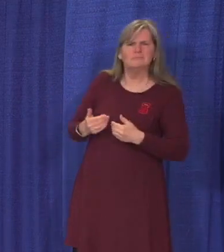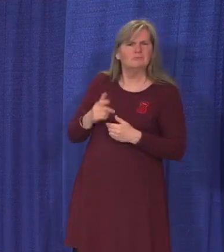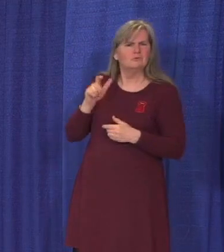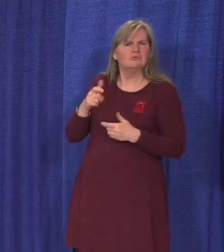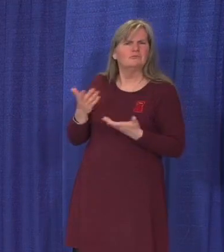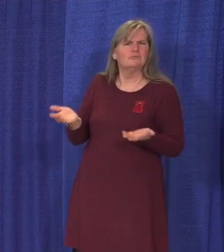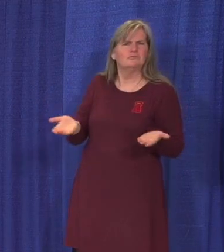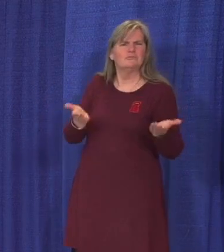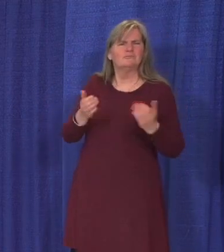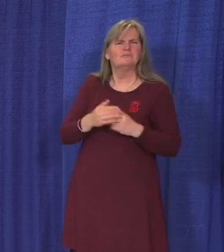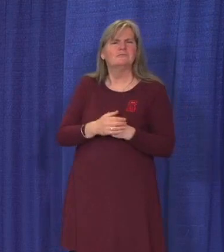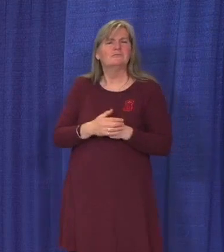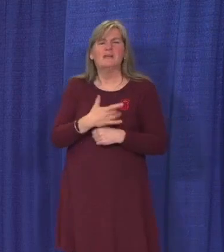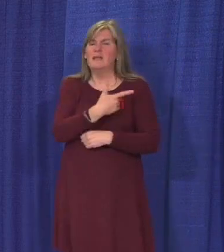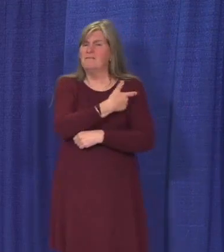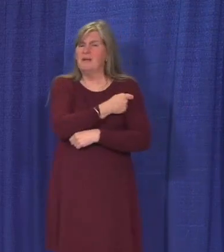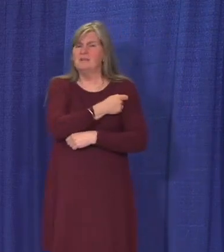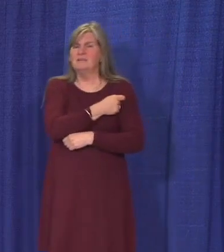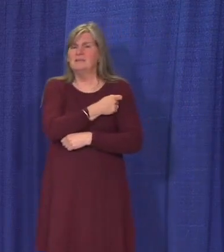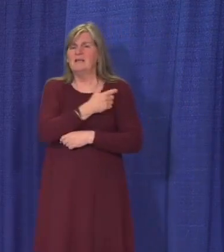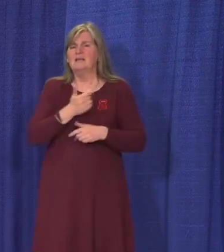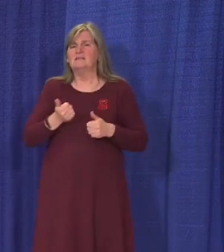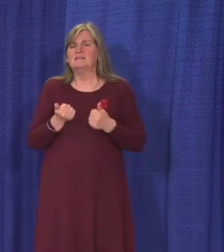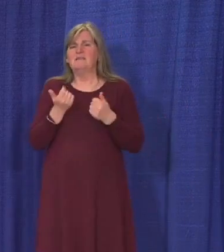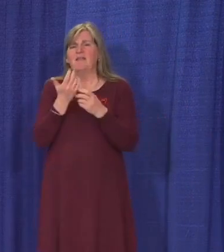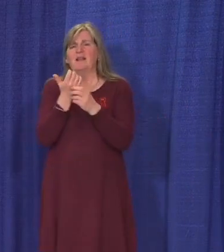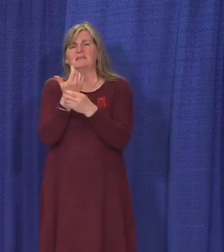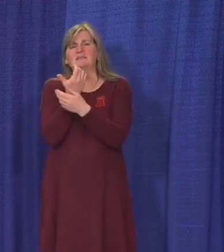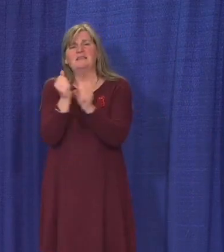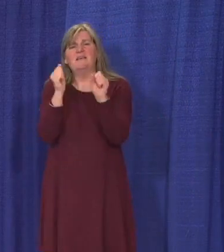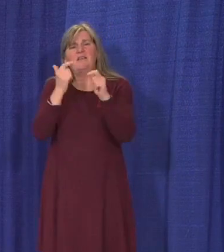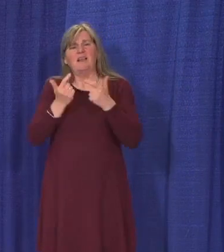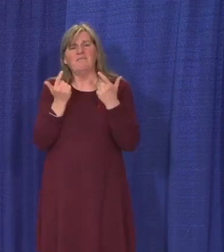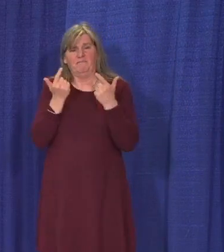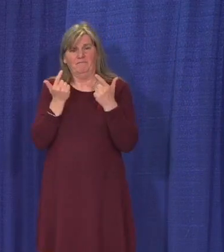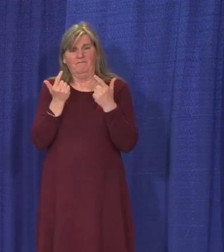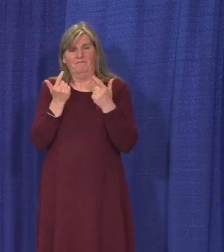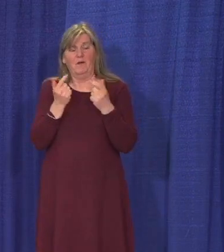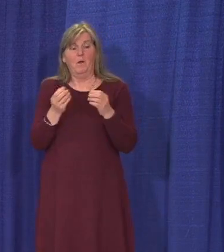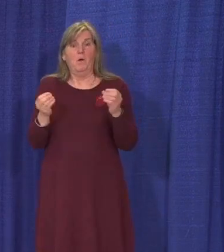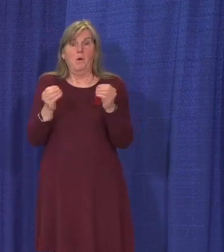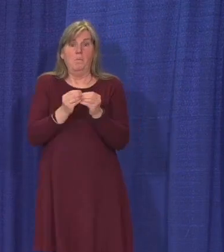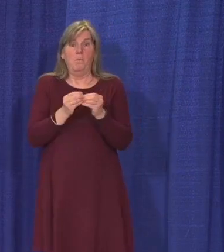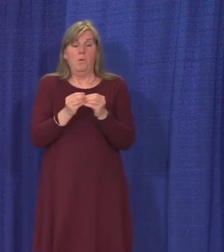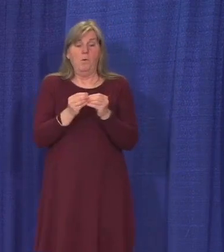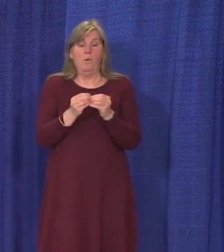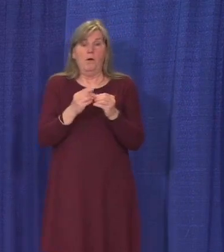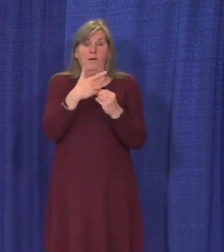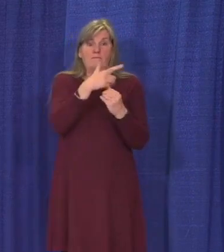yet received there shot to book an appointment. I encourage people to speak with